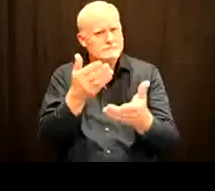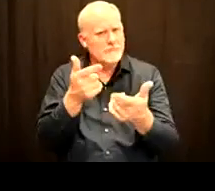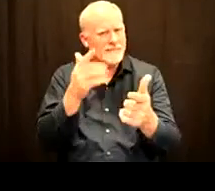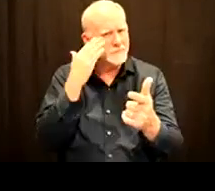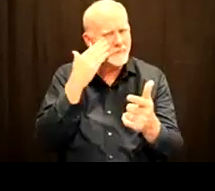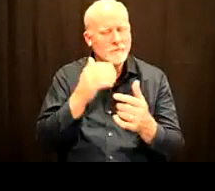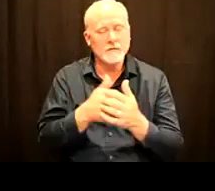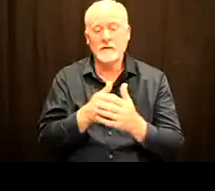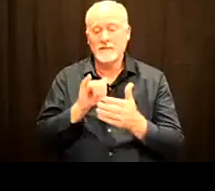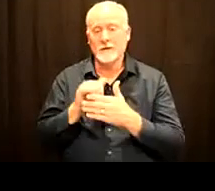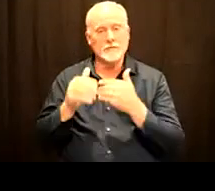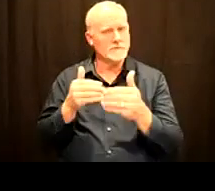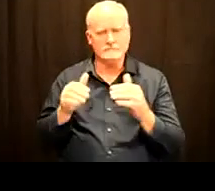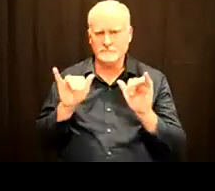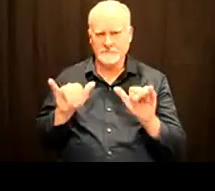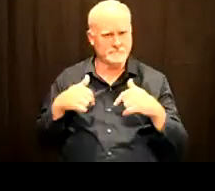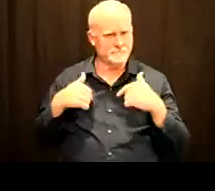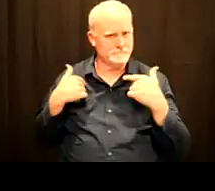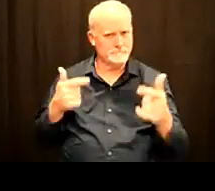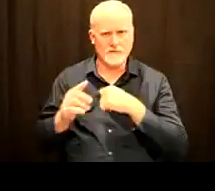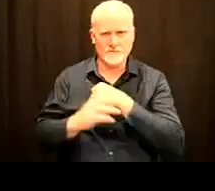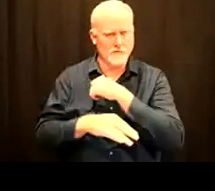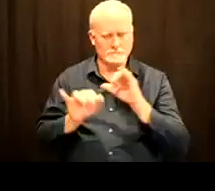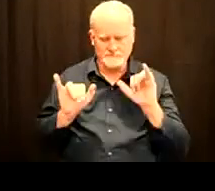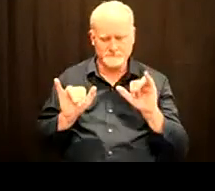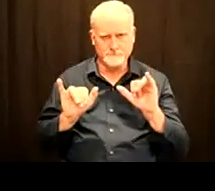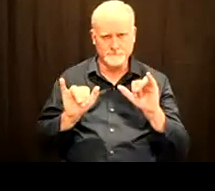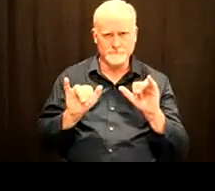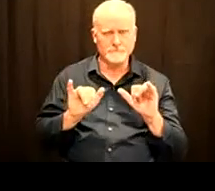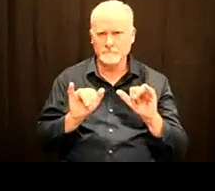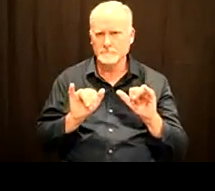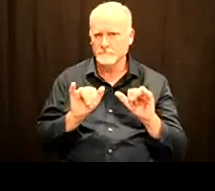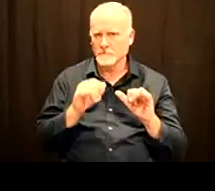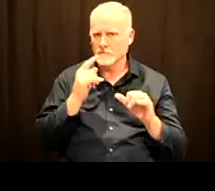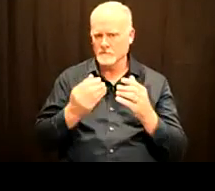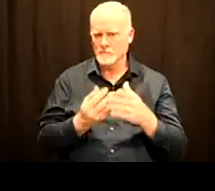is completely unchanged from the fall it remains the same at moving into the spring